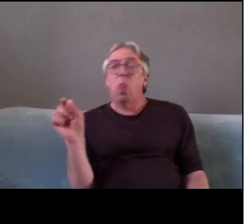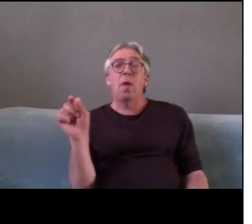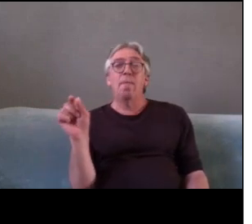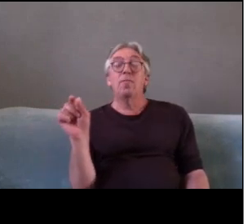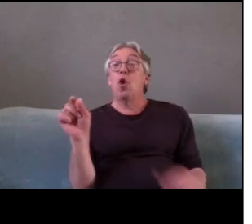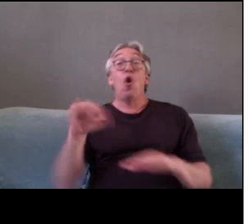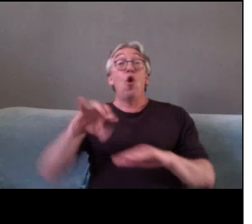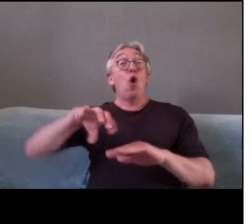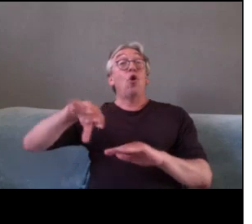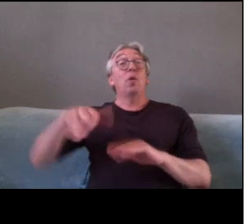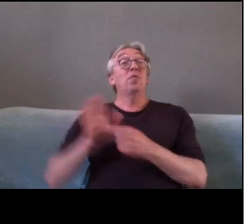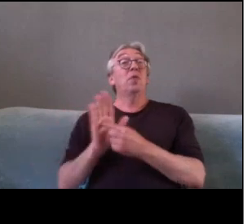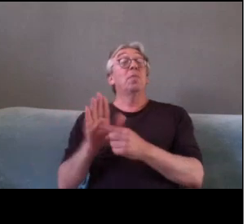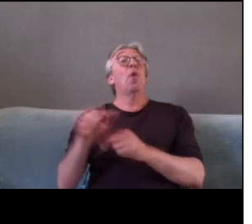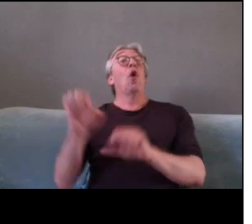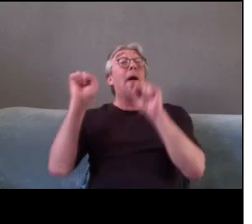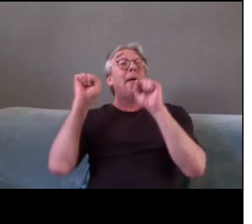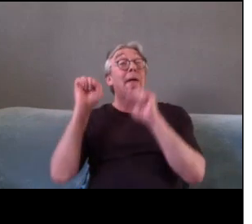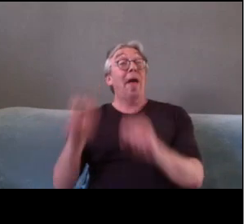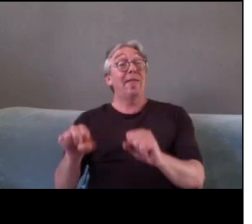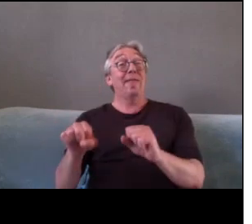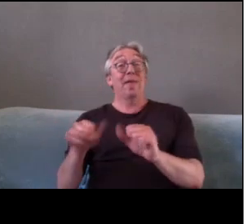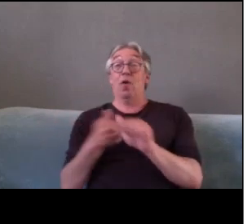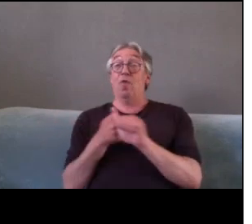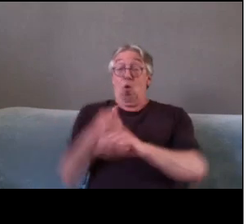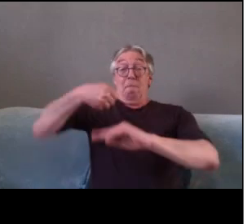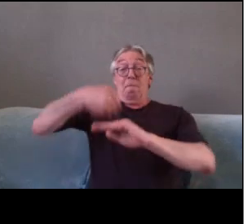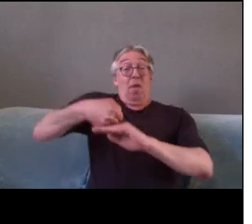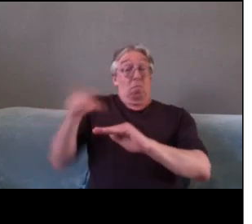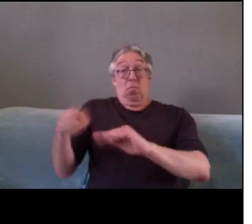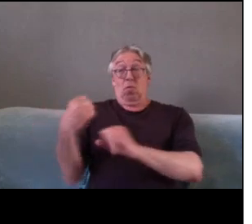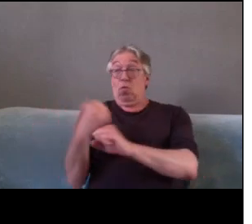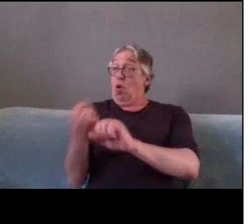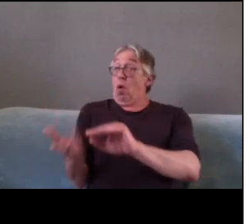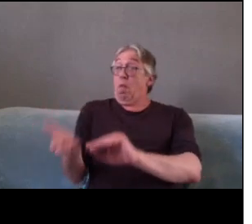it does state them explicitly. We have this mentioned in our toolkit.